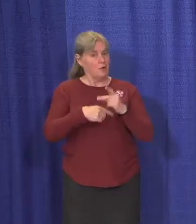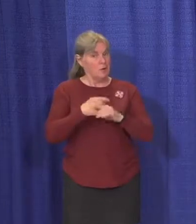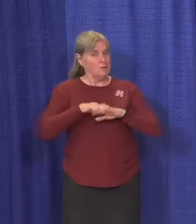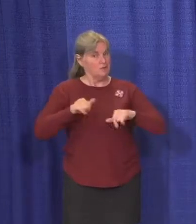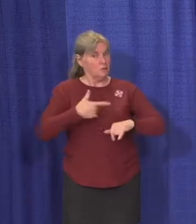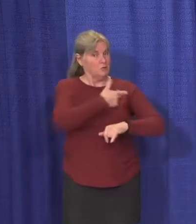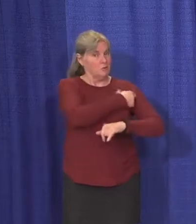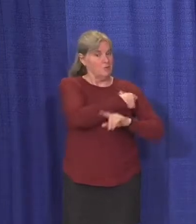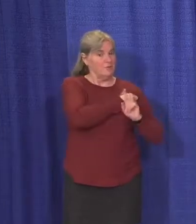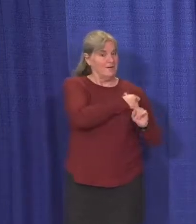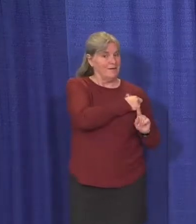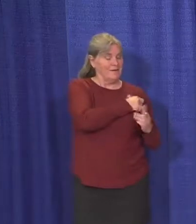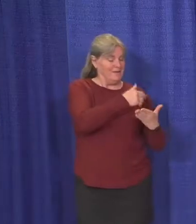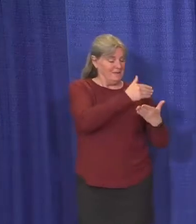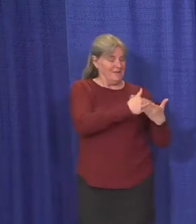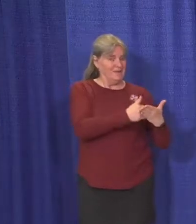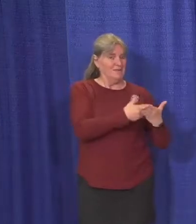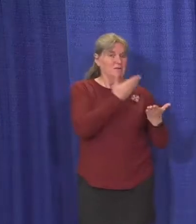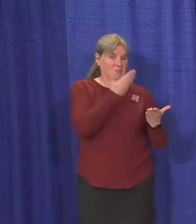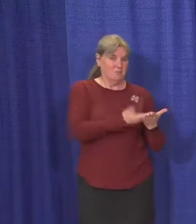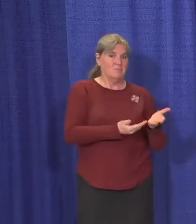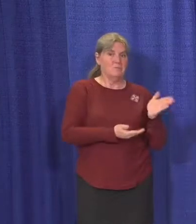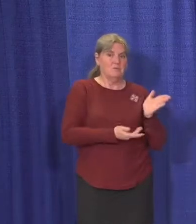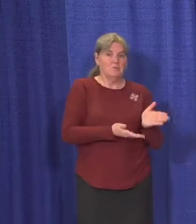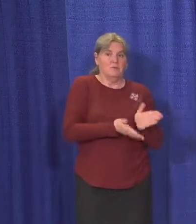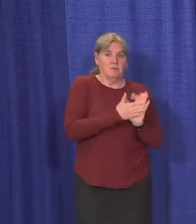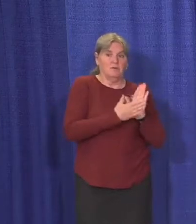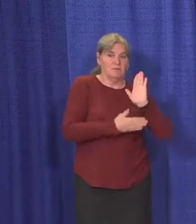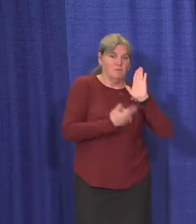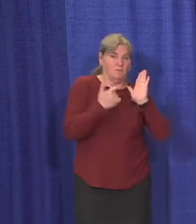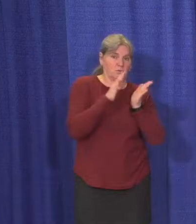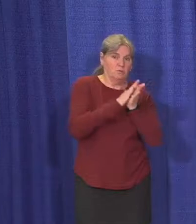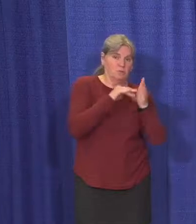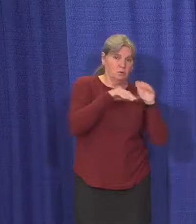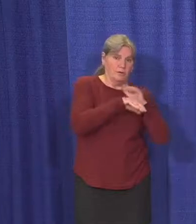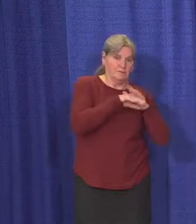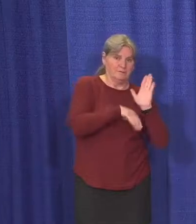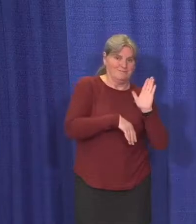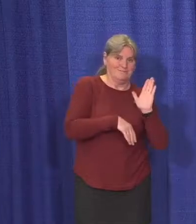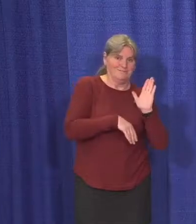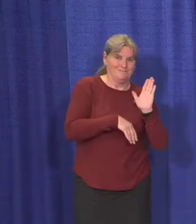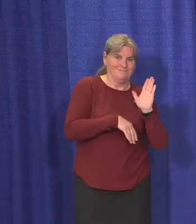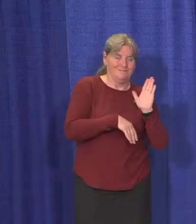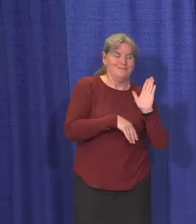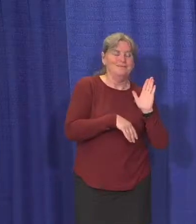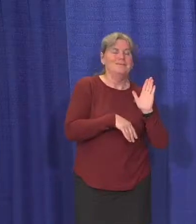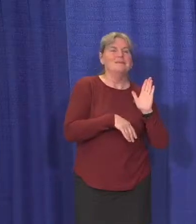in BC, not for COVID but there are other childhood immunizations where